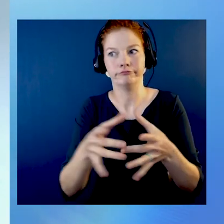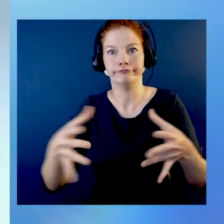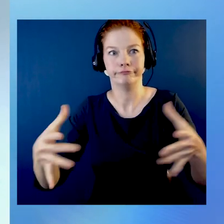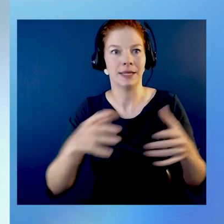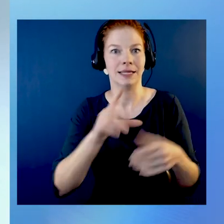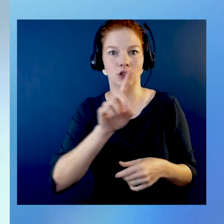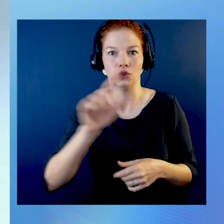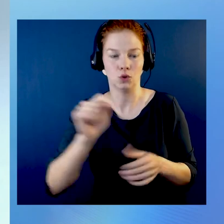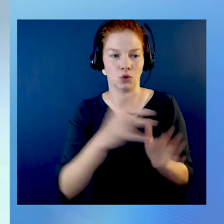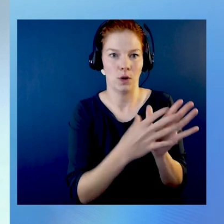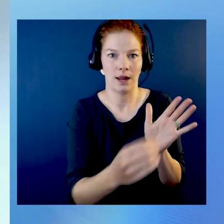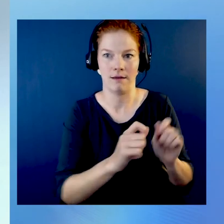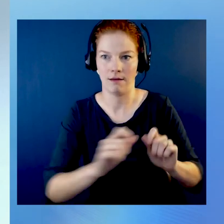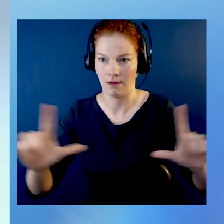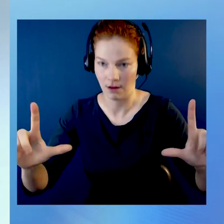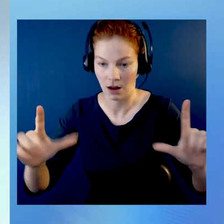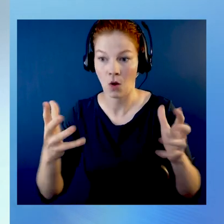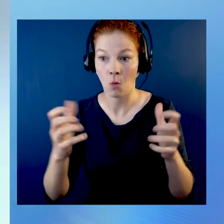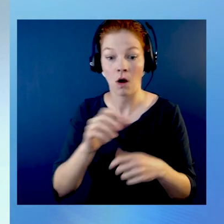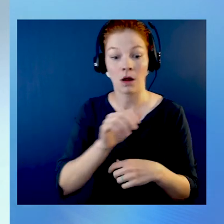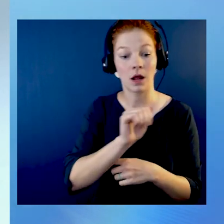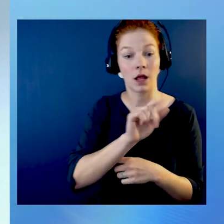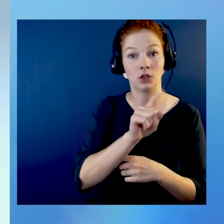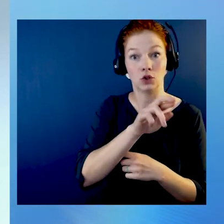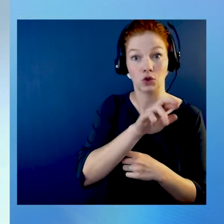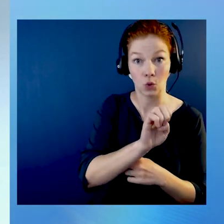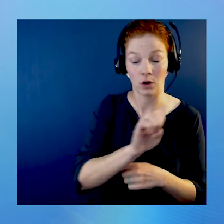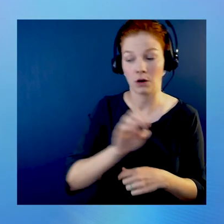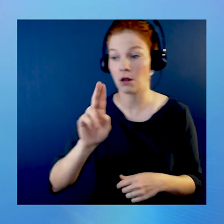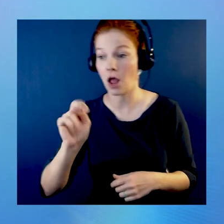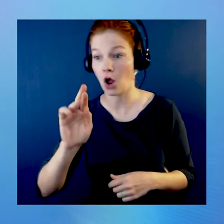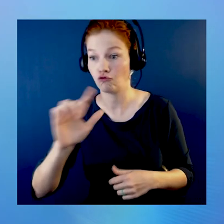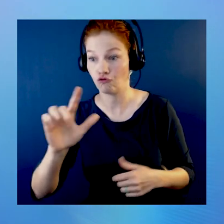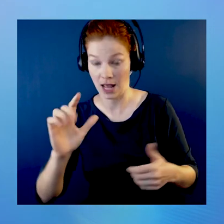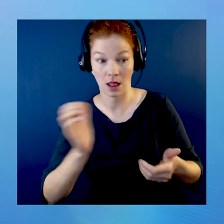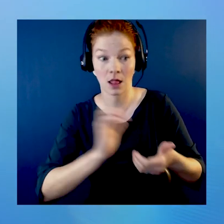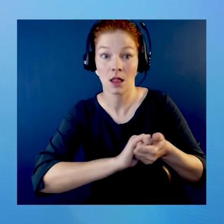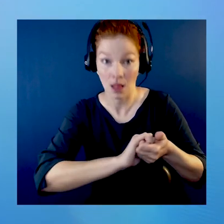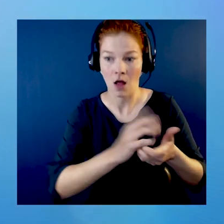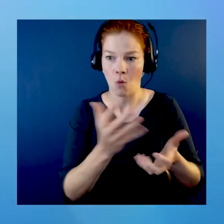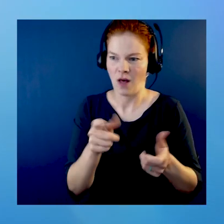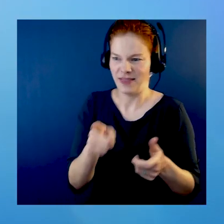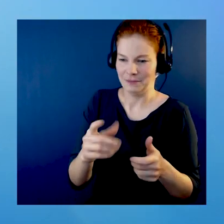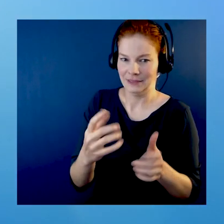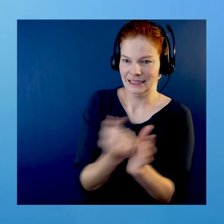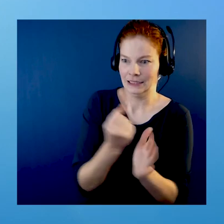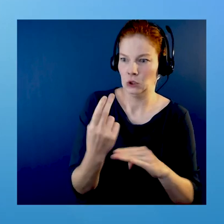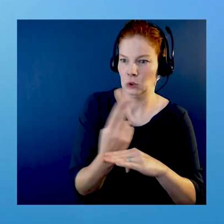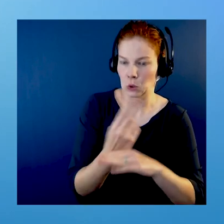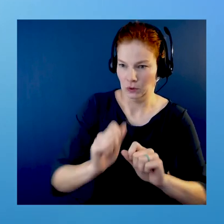the gap between Azure's Digital Twin platform and the Unreal Engine. Imagine it as an extension